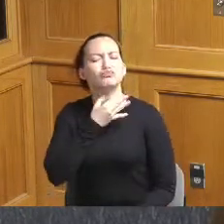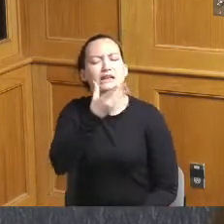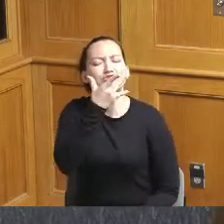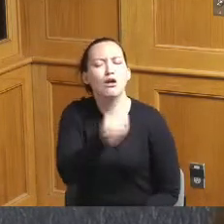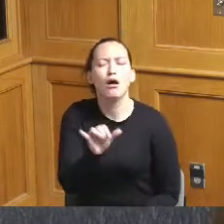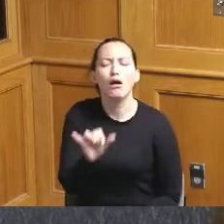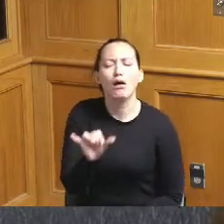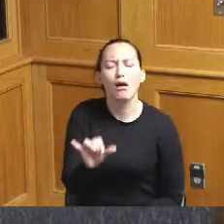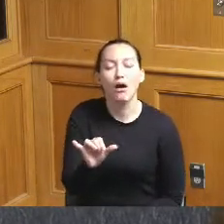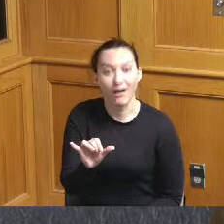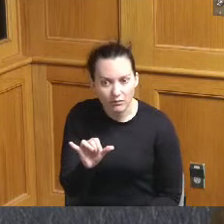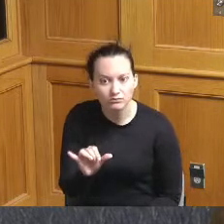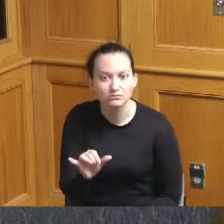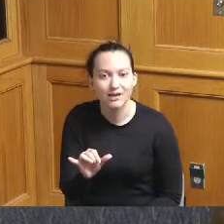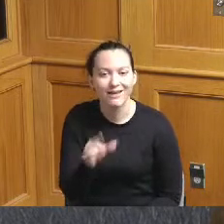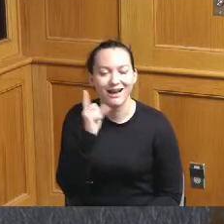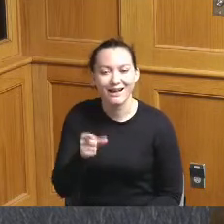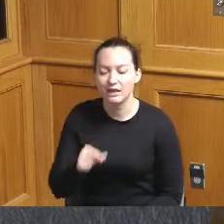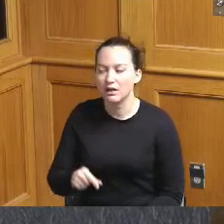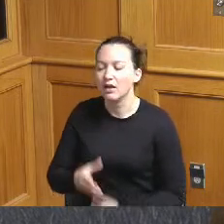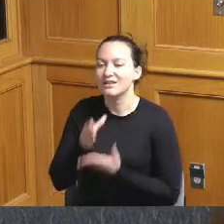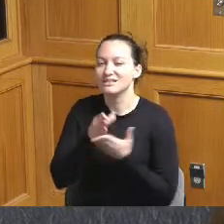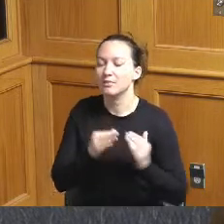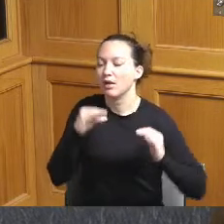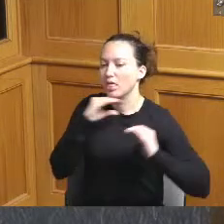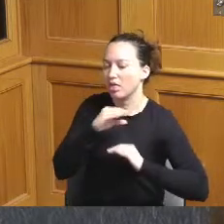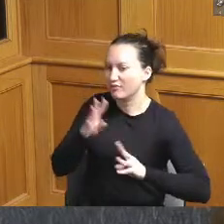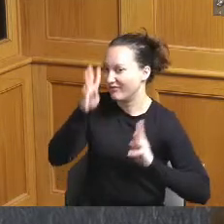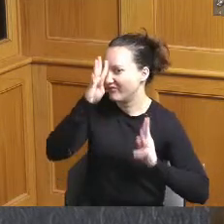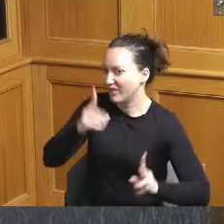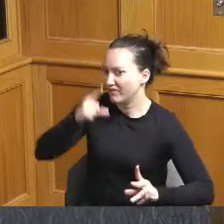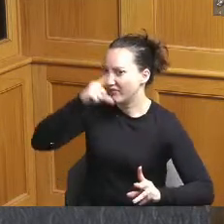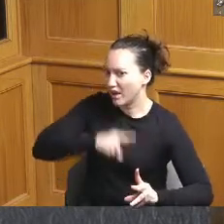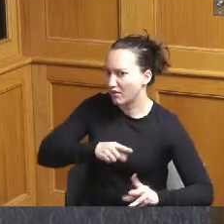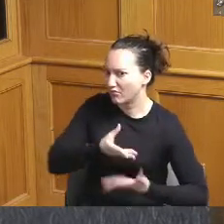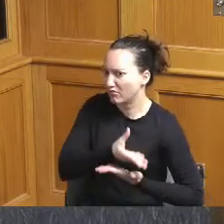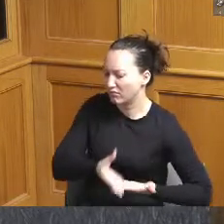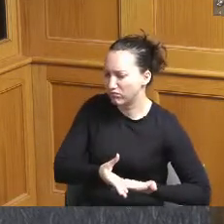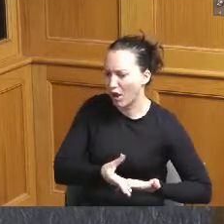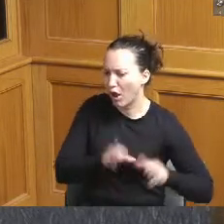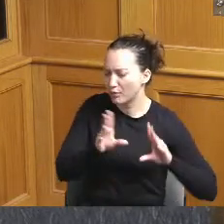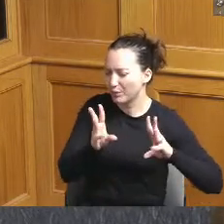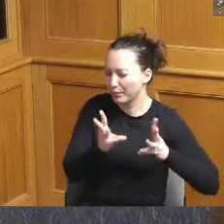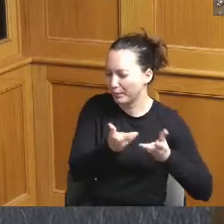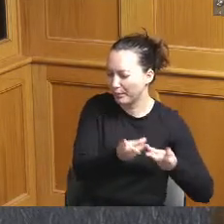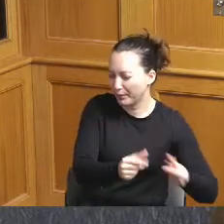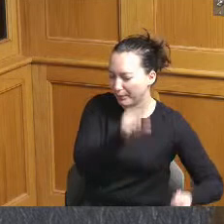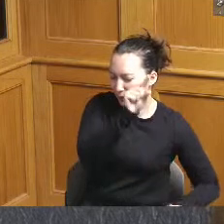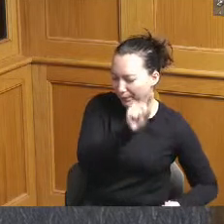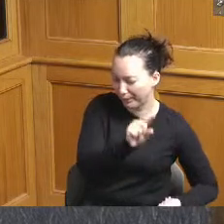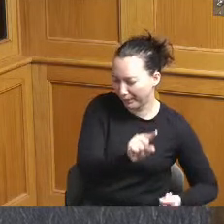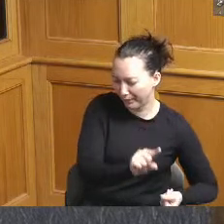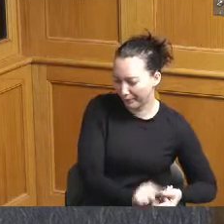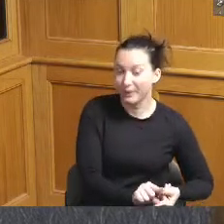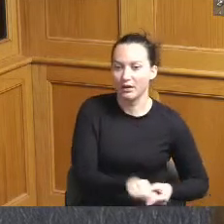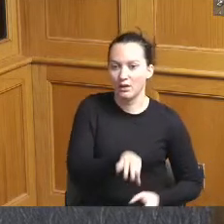more and then you dispel some of these myths about what you guys do by way of Elections and try to